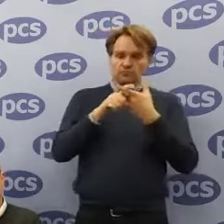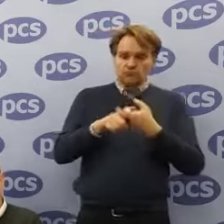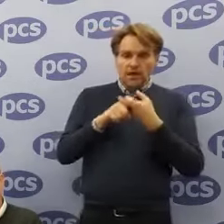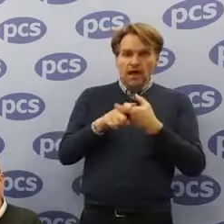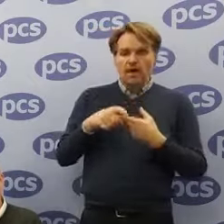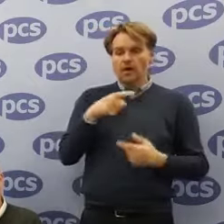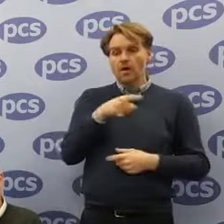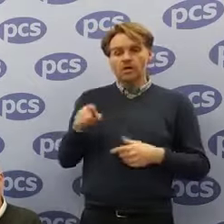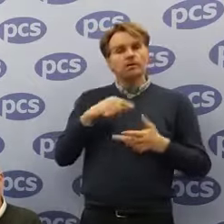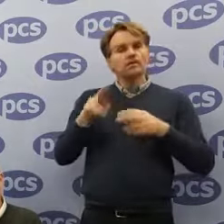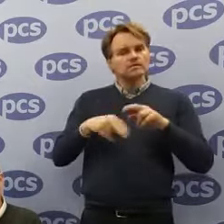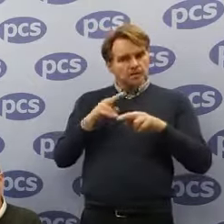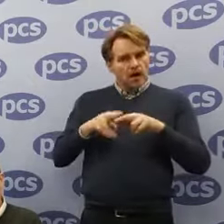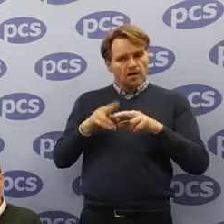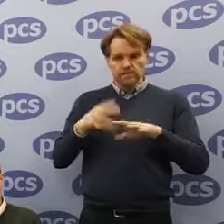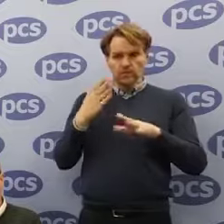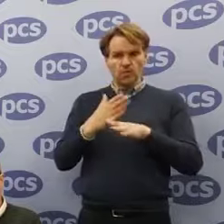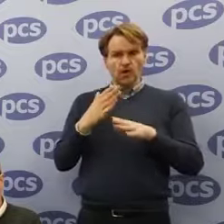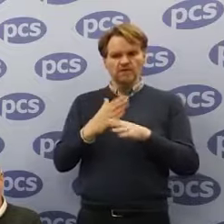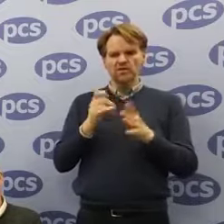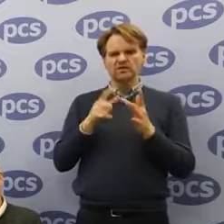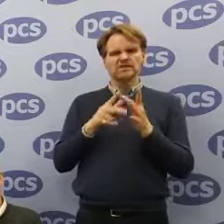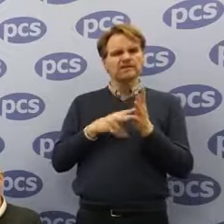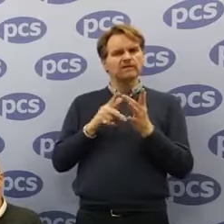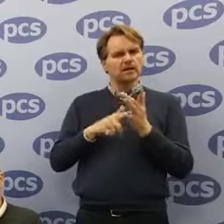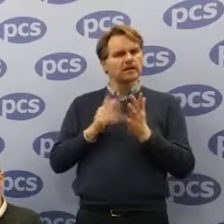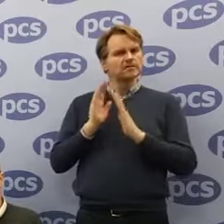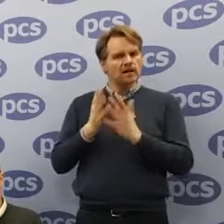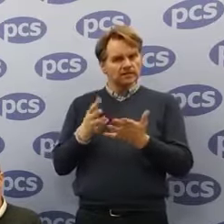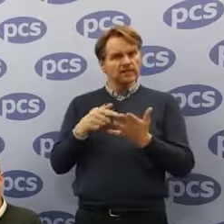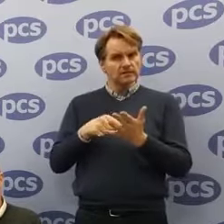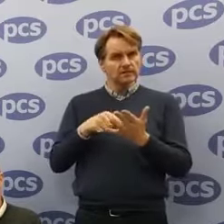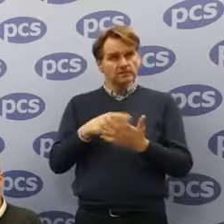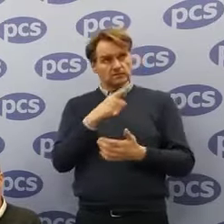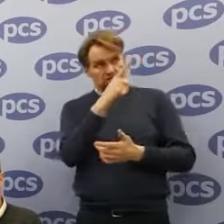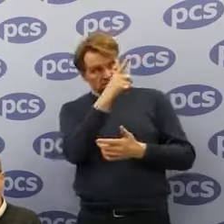more than ever before and faced with that disarray and a weak government and